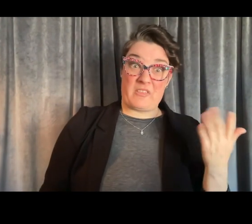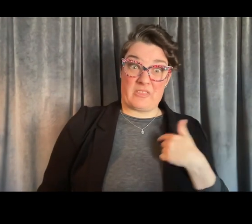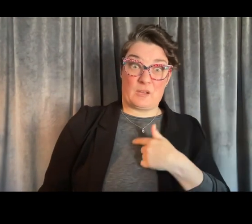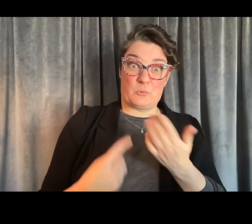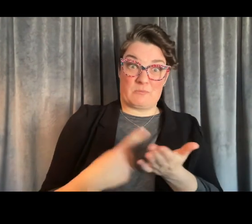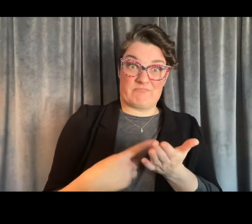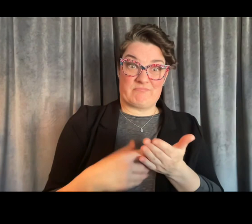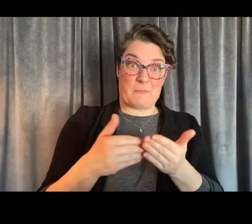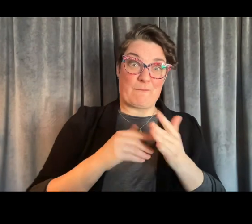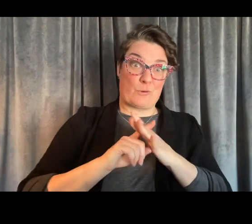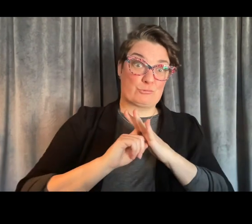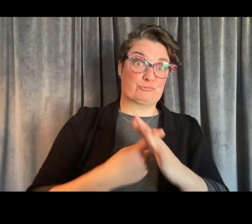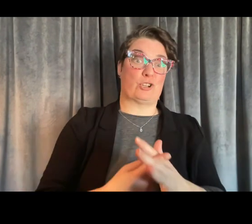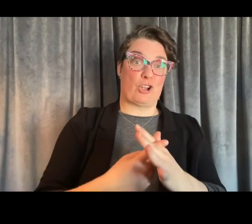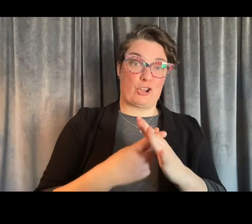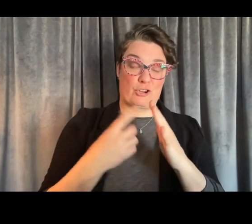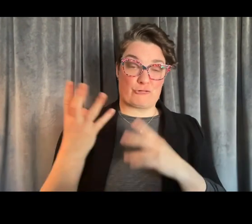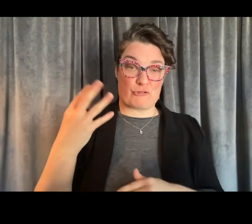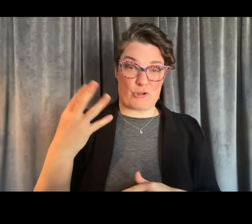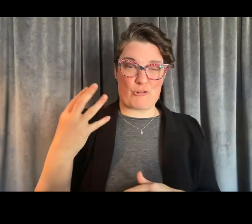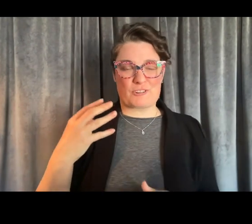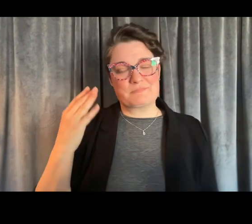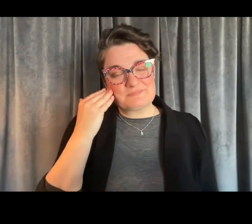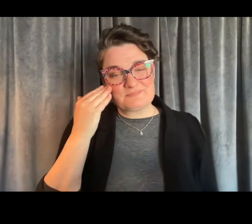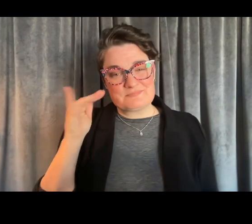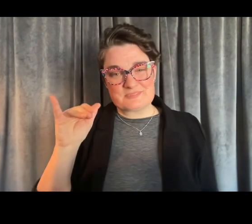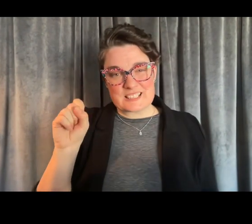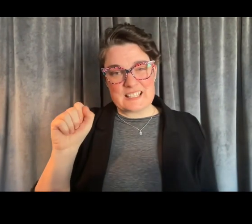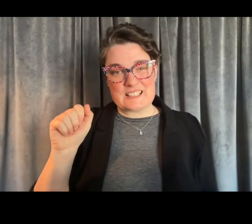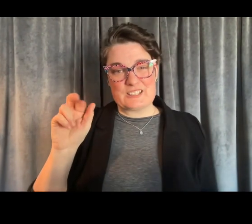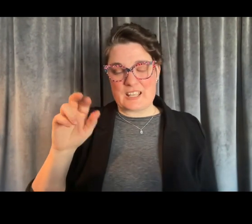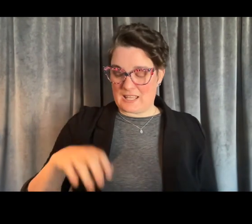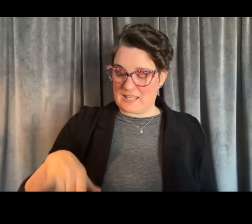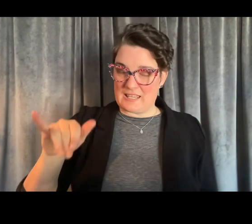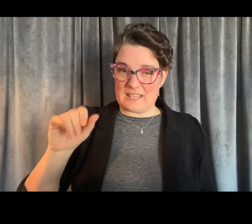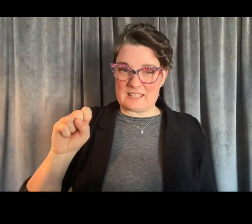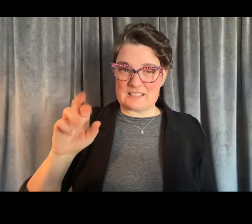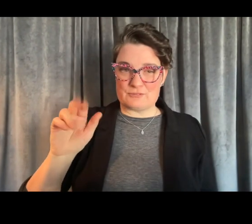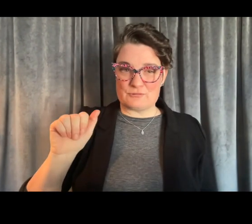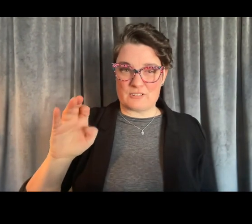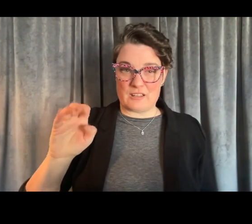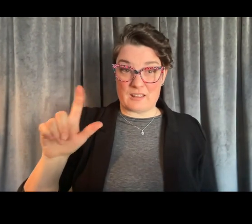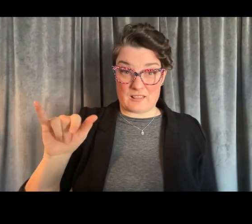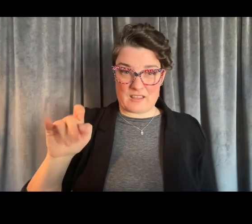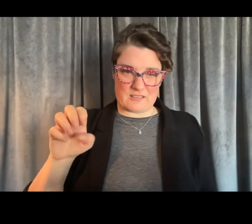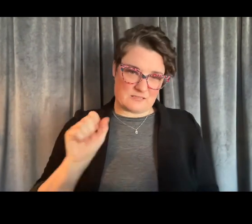so the Israelites, you know, are like the ancestors of Jewish people who,